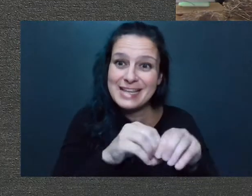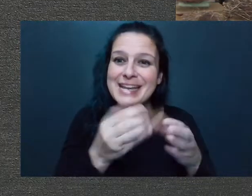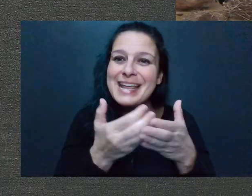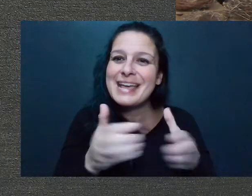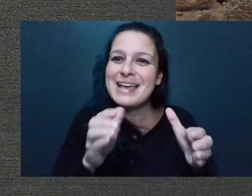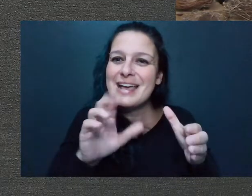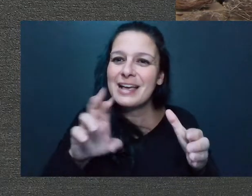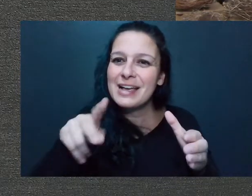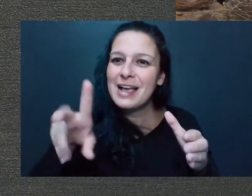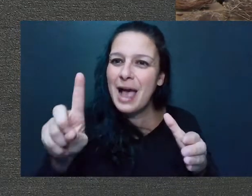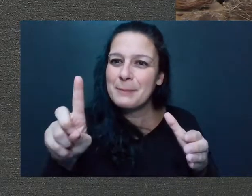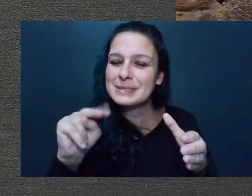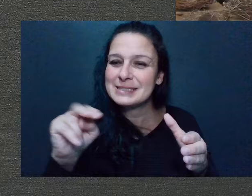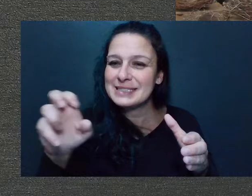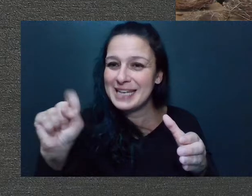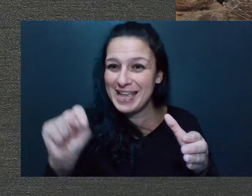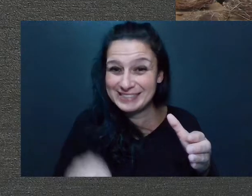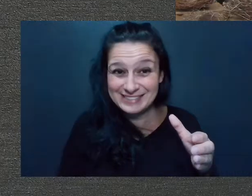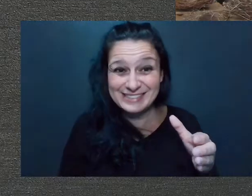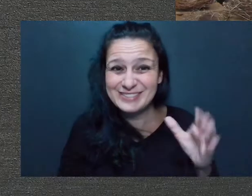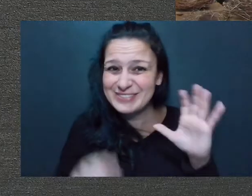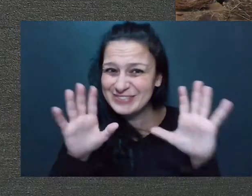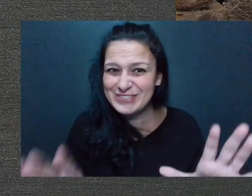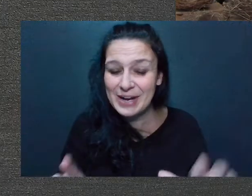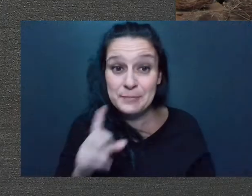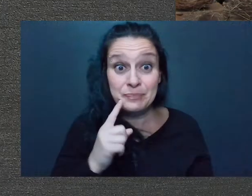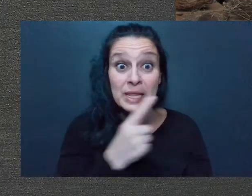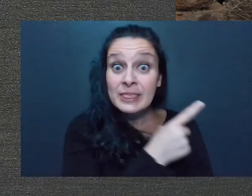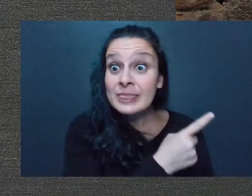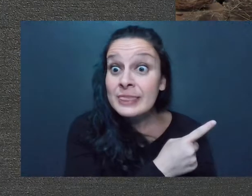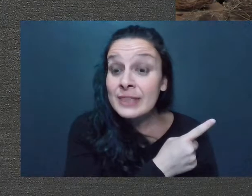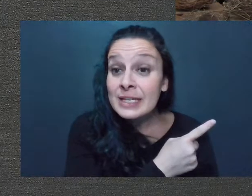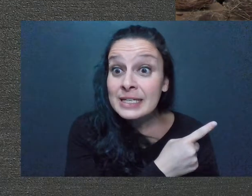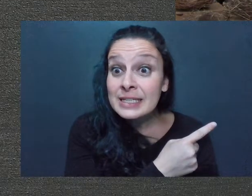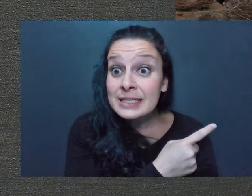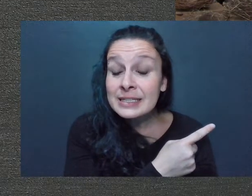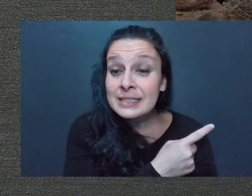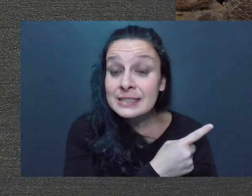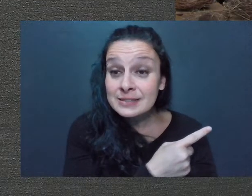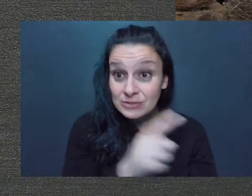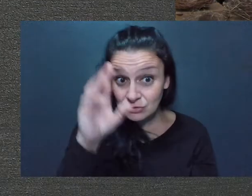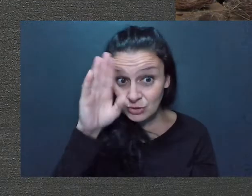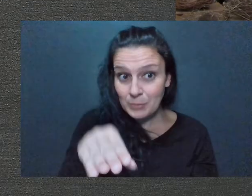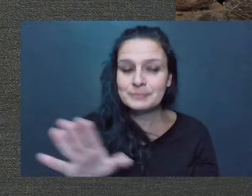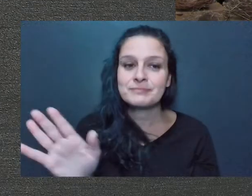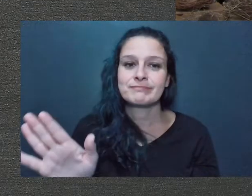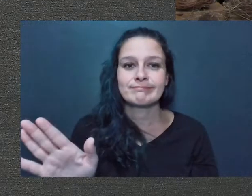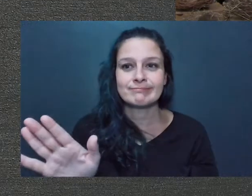Isn't that great? I love that. This one, do you know what?